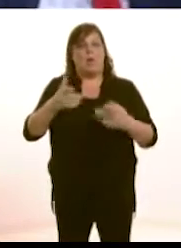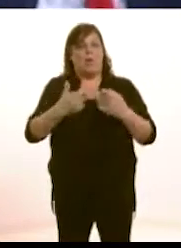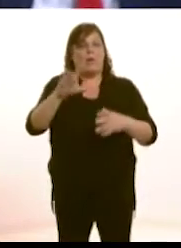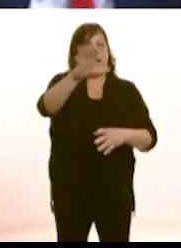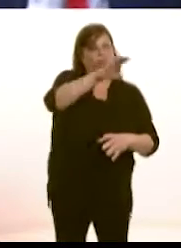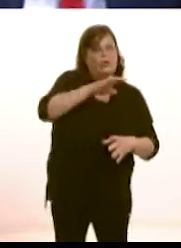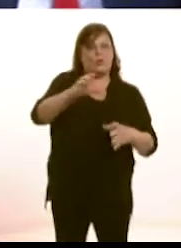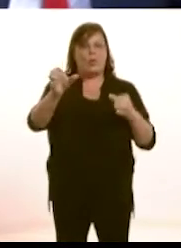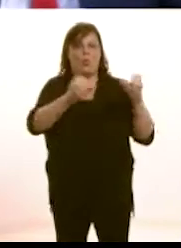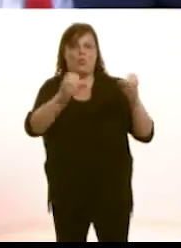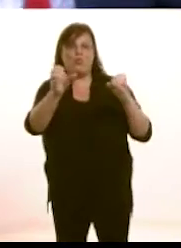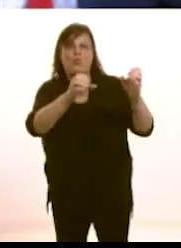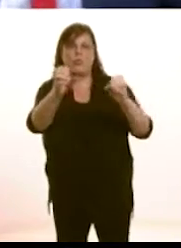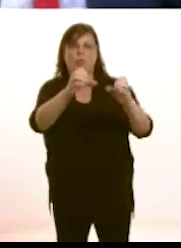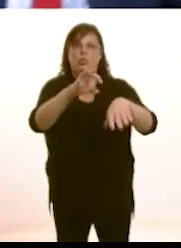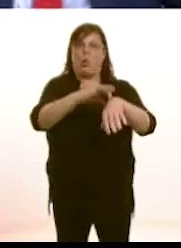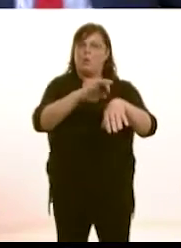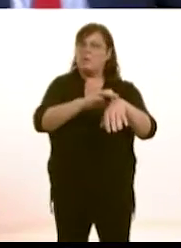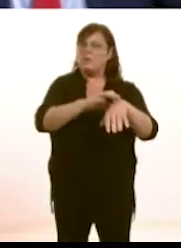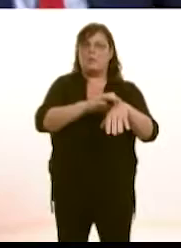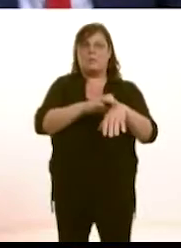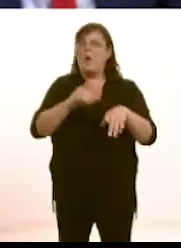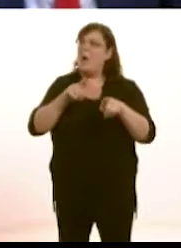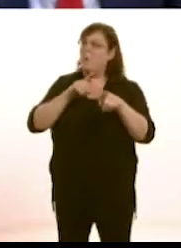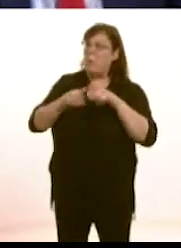The reality is a quarter of our medical staff come from overseas, and the message thatís